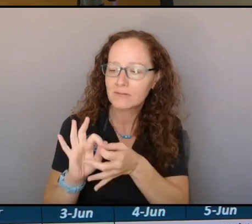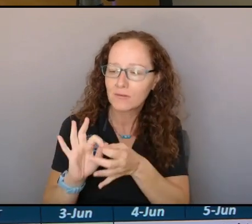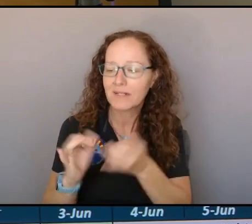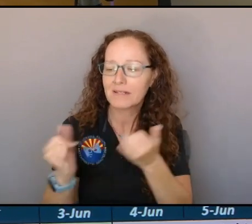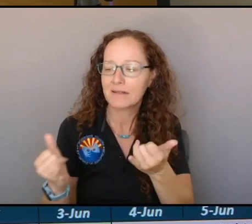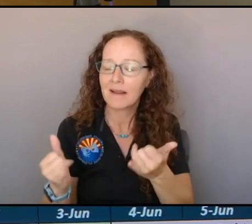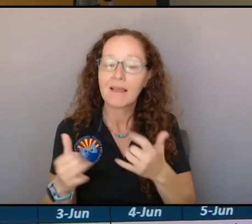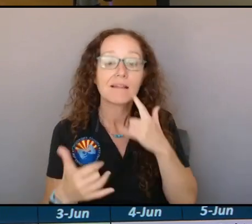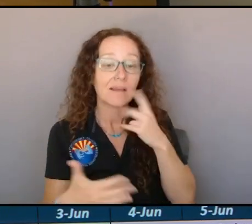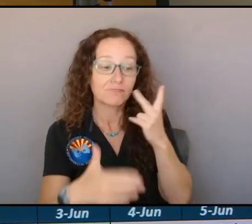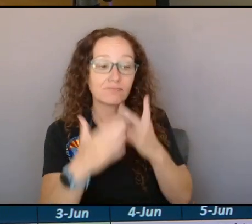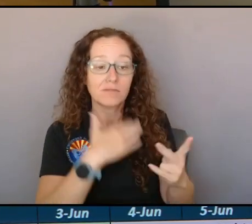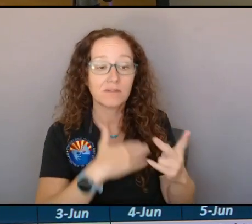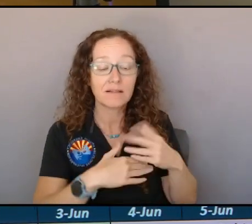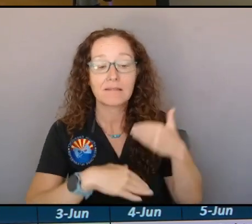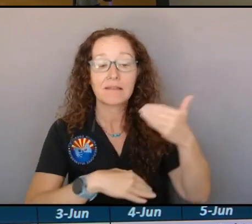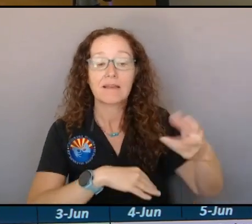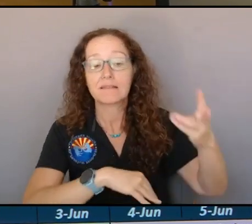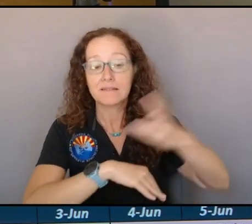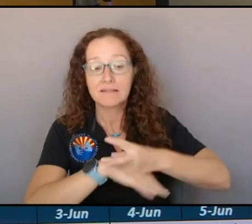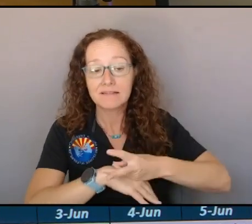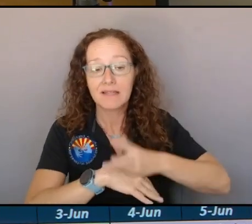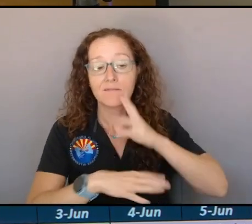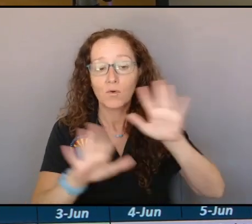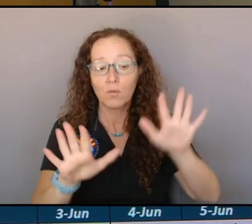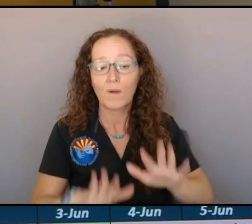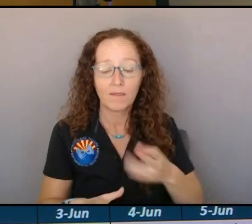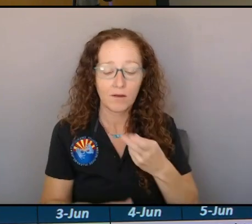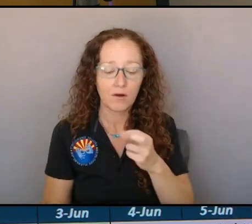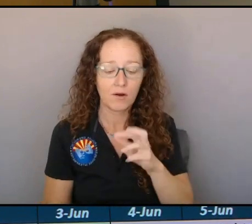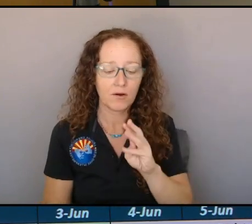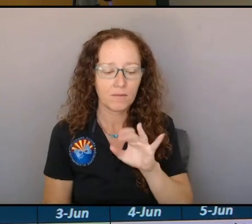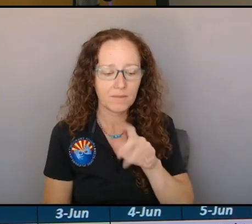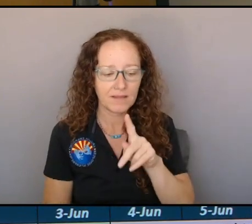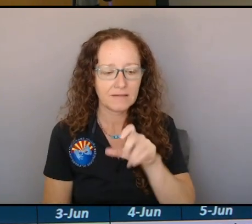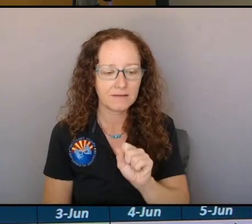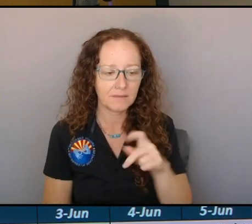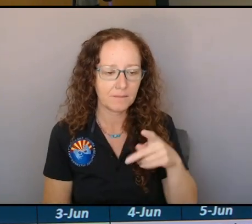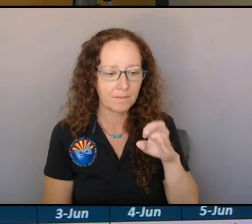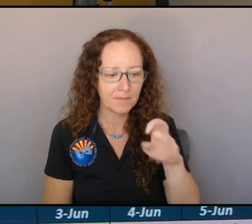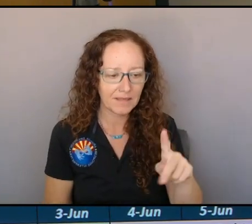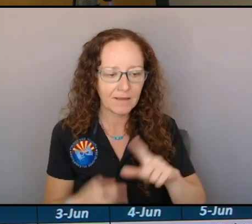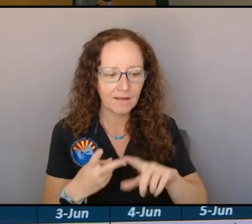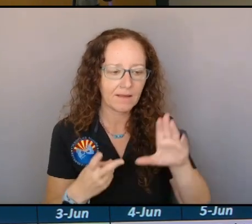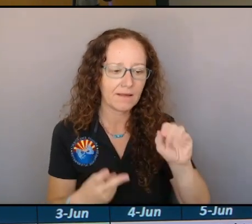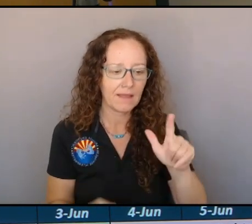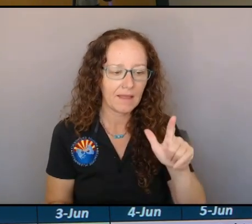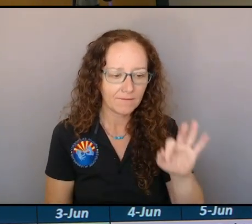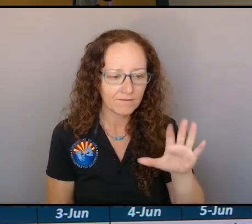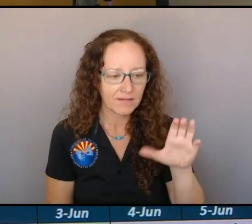Hermits Peak/Calf Canyon Fire. We'll be back with you again tomorrow. Thanks for watching.